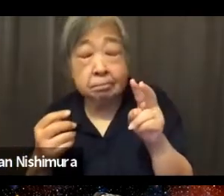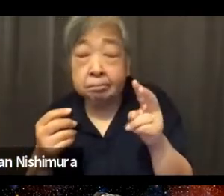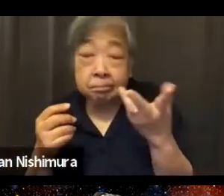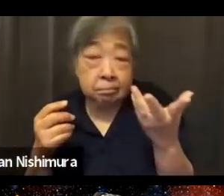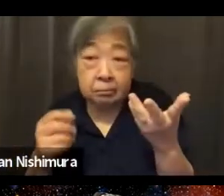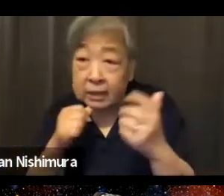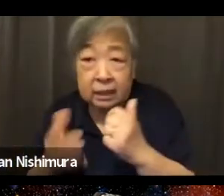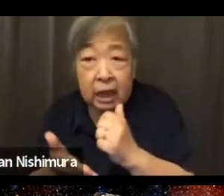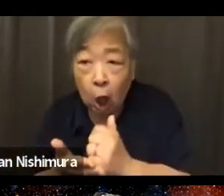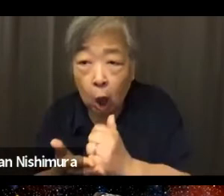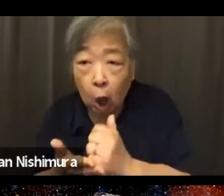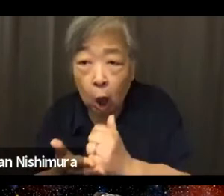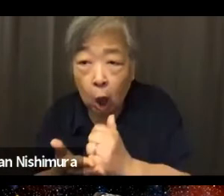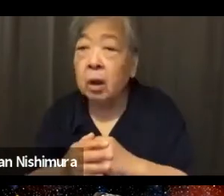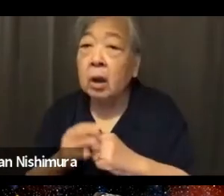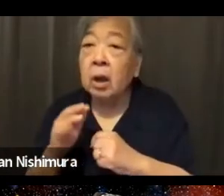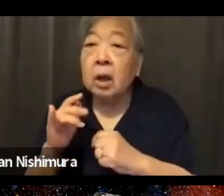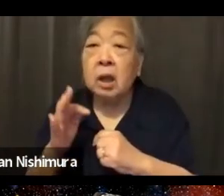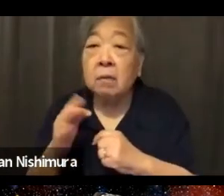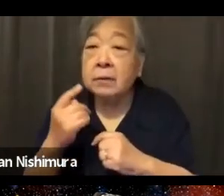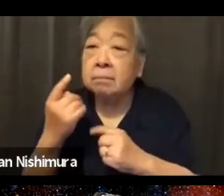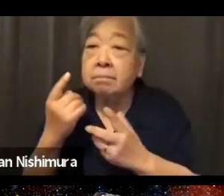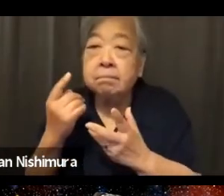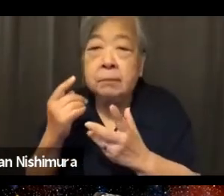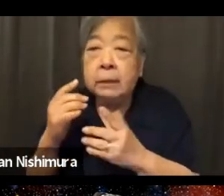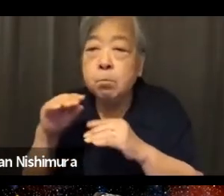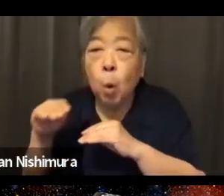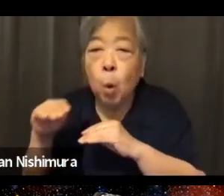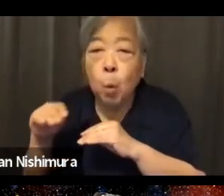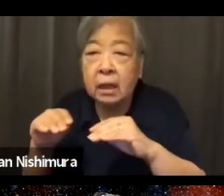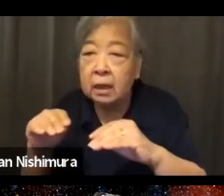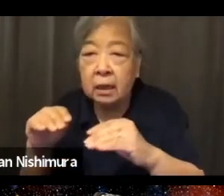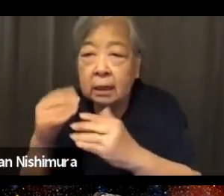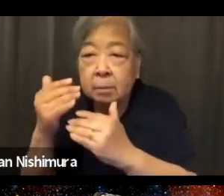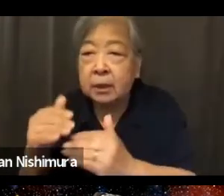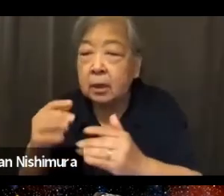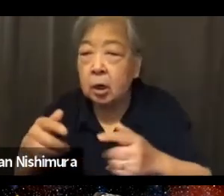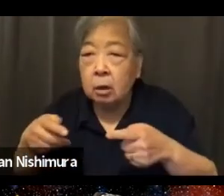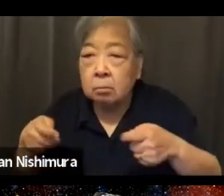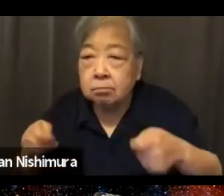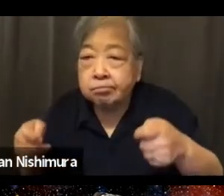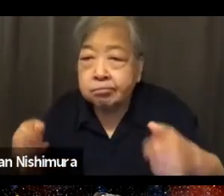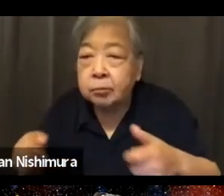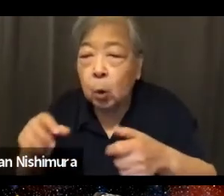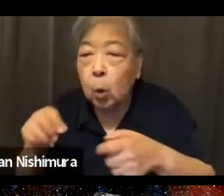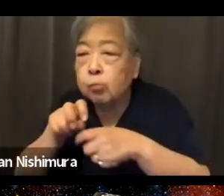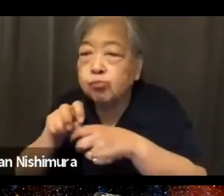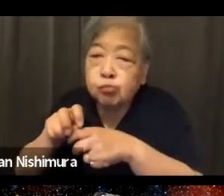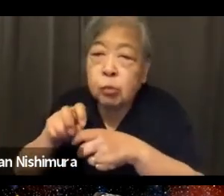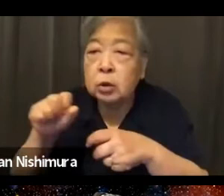If someone has a mobility limitation if they have a wheelchair or a scooter, a small car